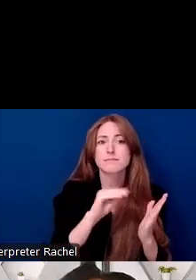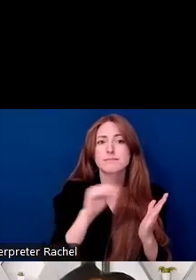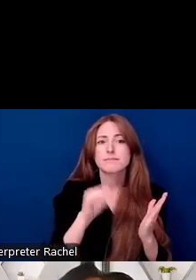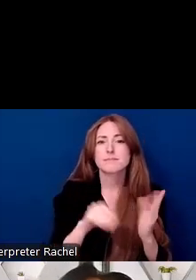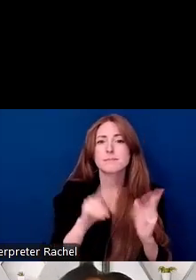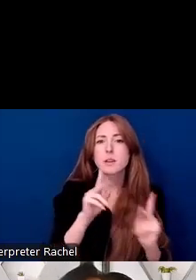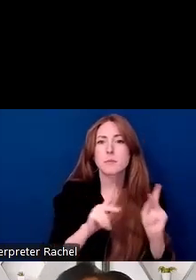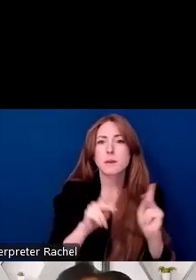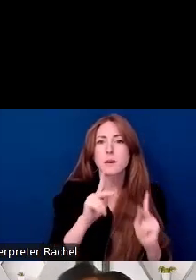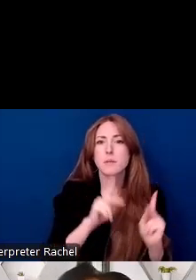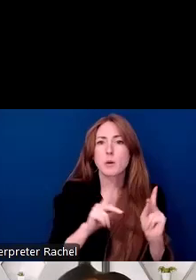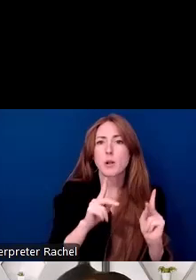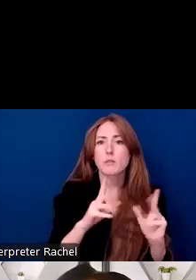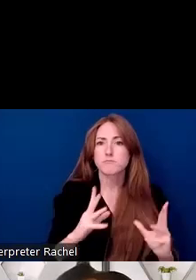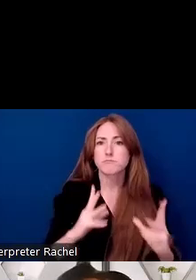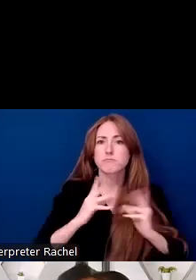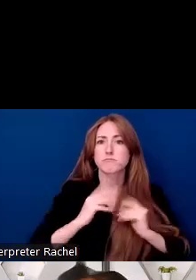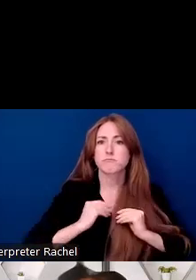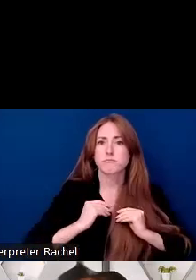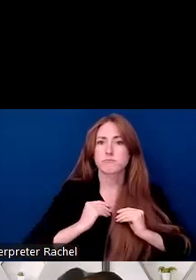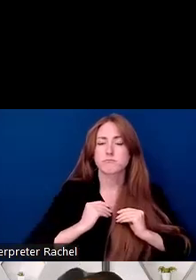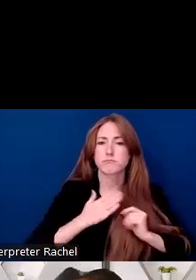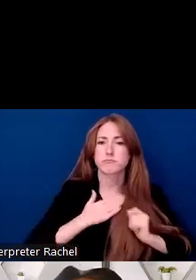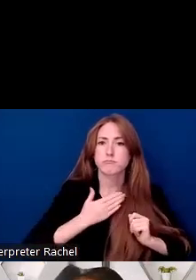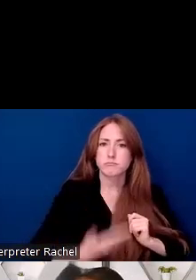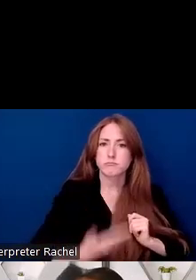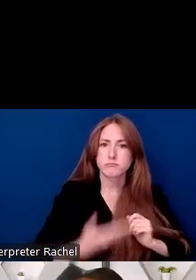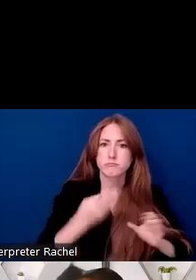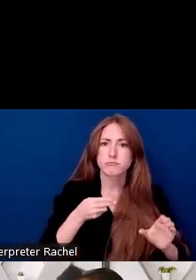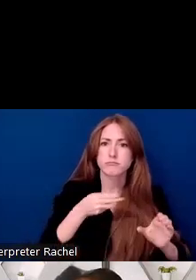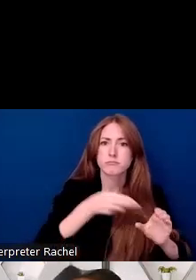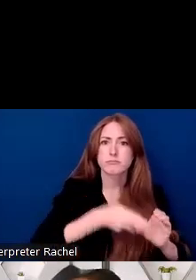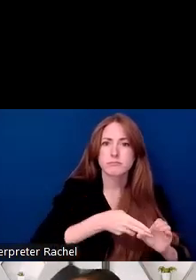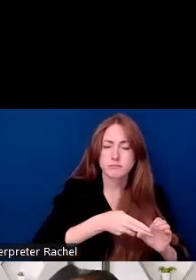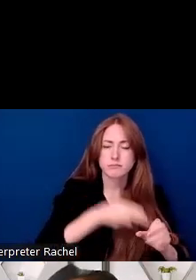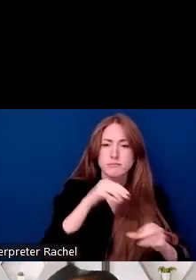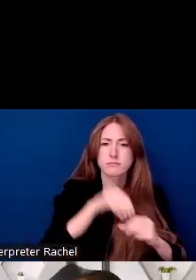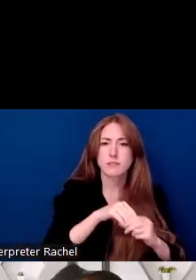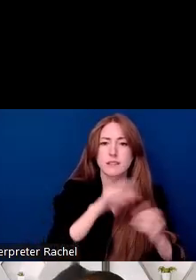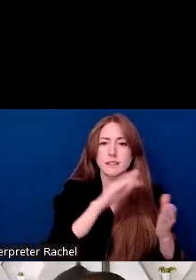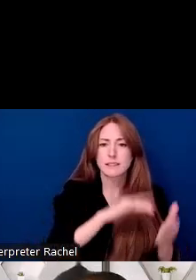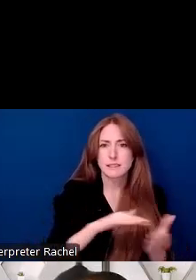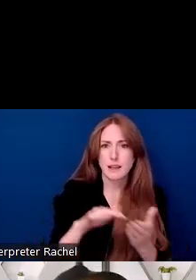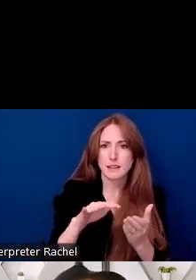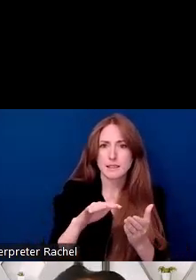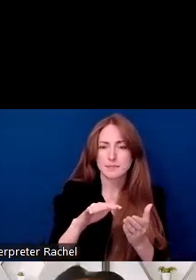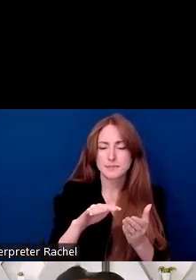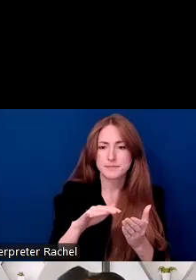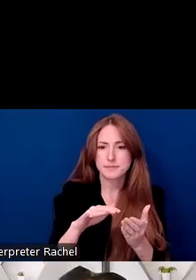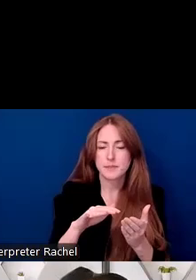to participate in the study, over all eligible participants invited to the study. An adherence